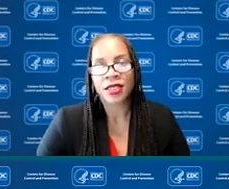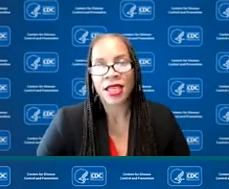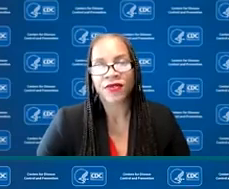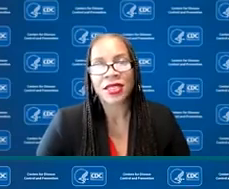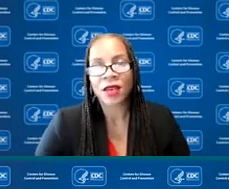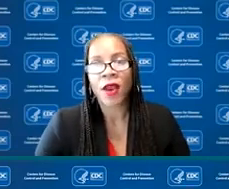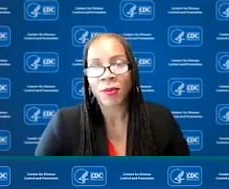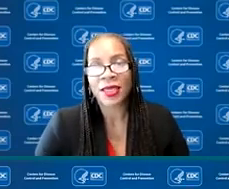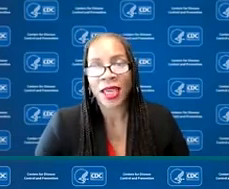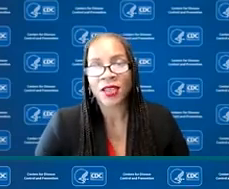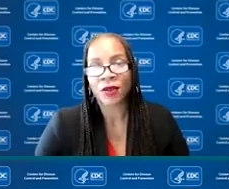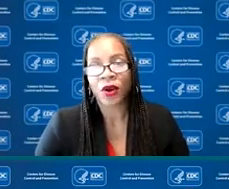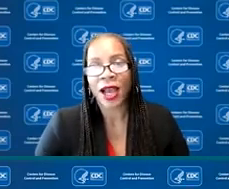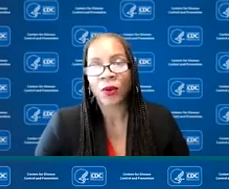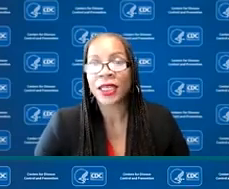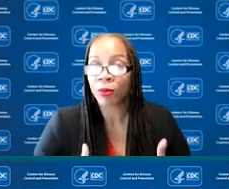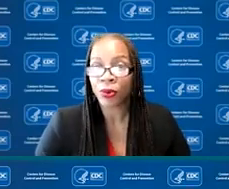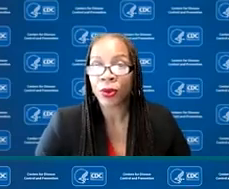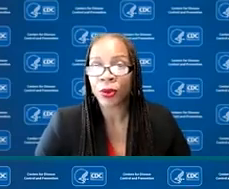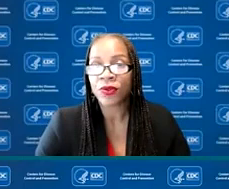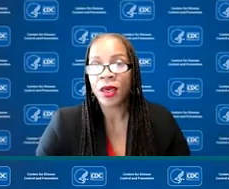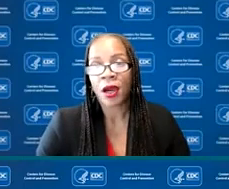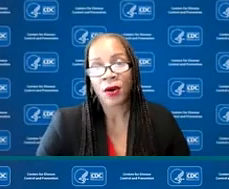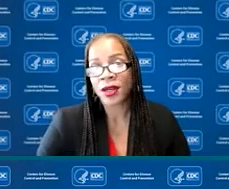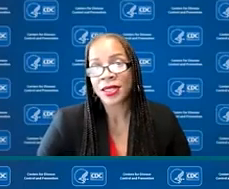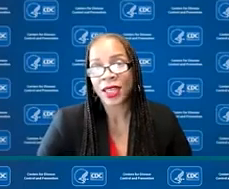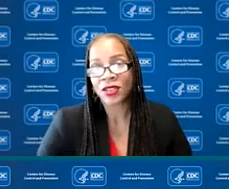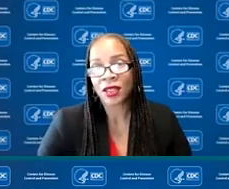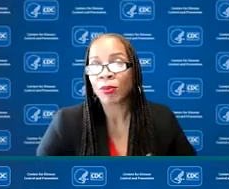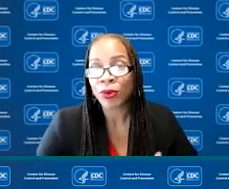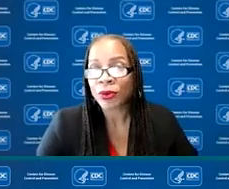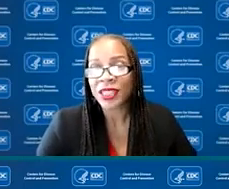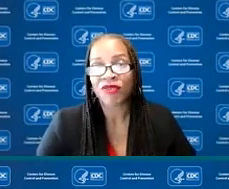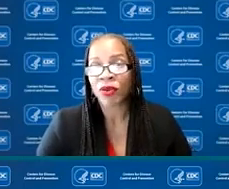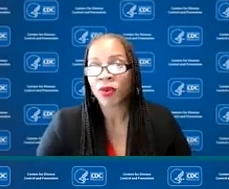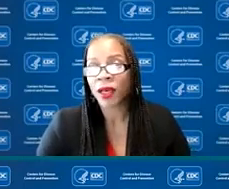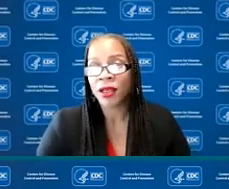staff to send recommendations for how we can improve our organization, improve staff morale.